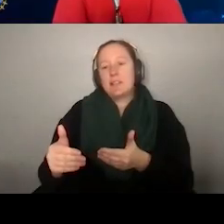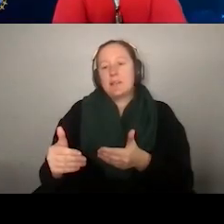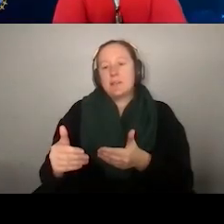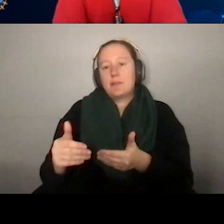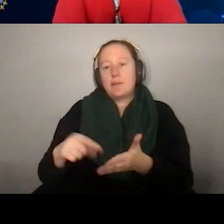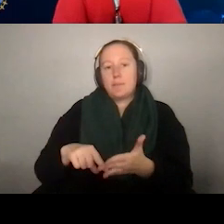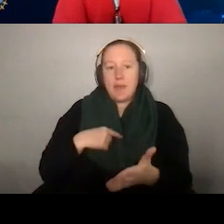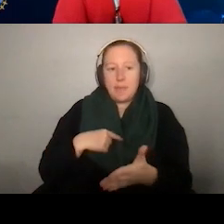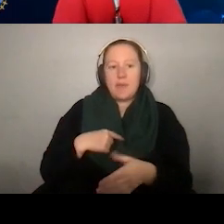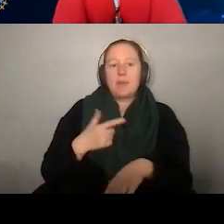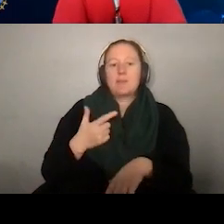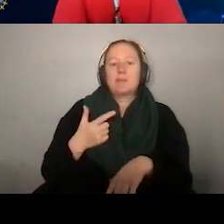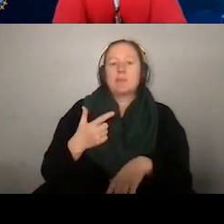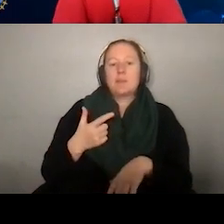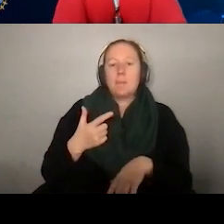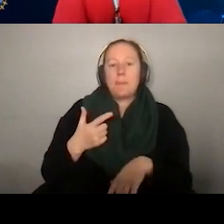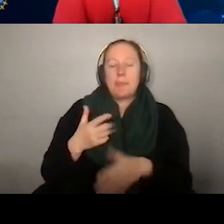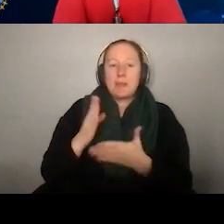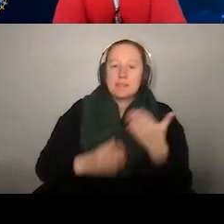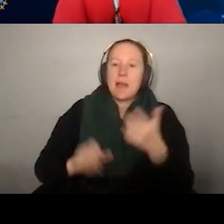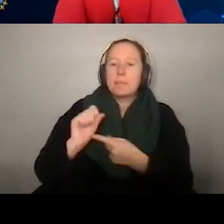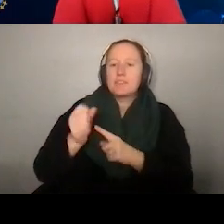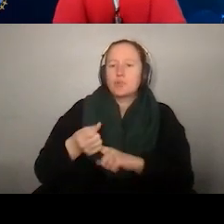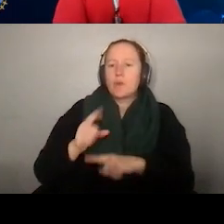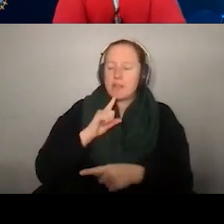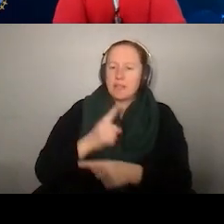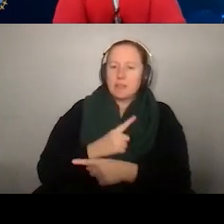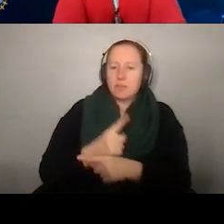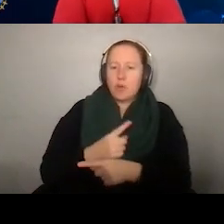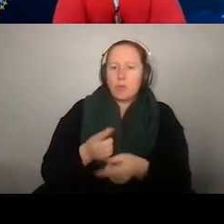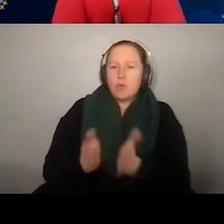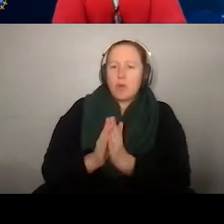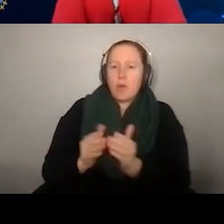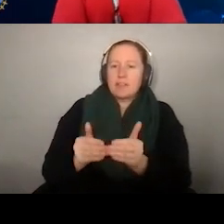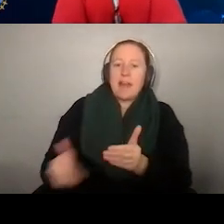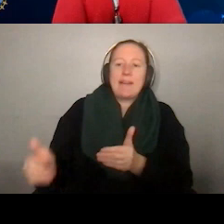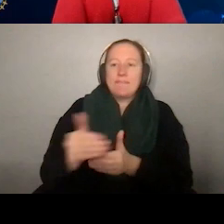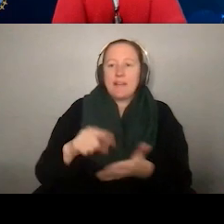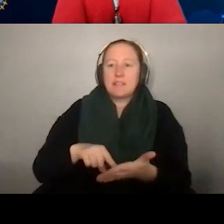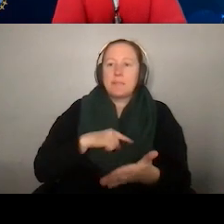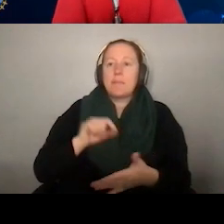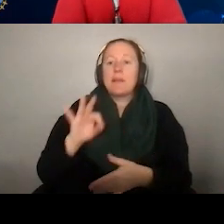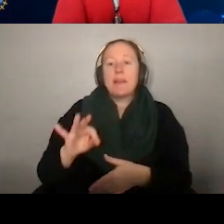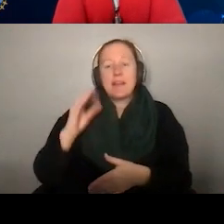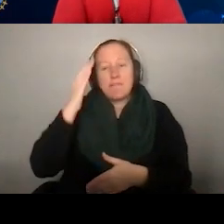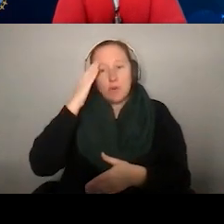In some circumstances, it would be appropriate to request an advance payment if there are known expenditures that have been